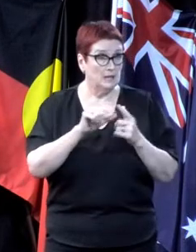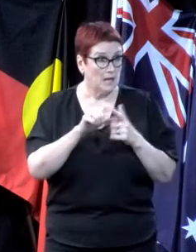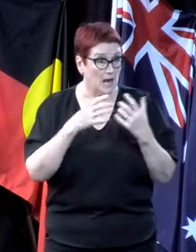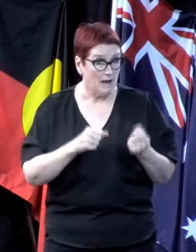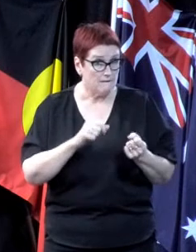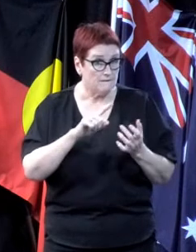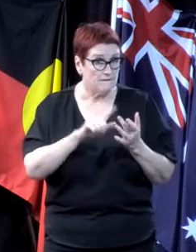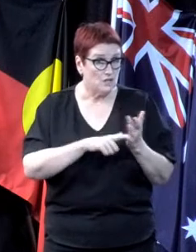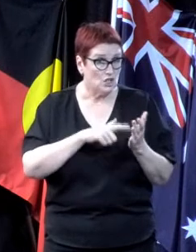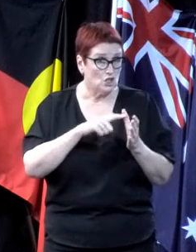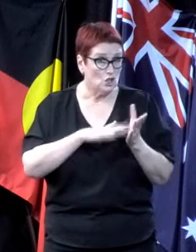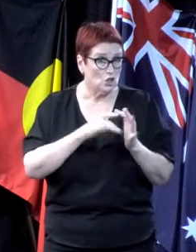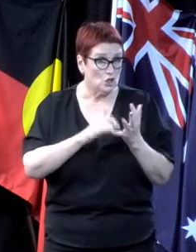I do. DR MELLIFONT: Thank you.